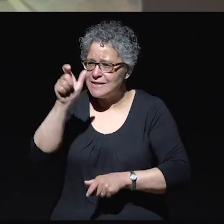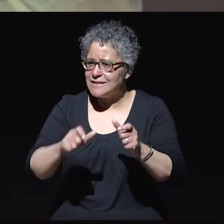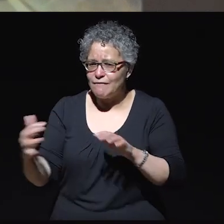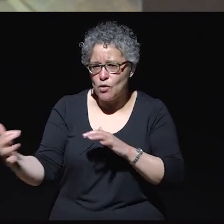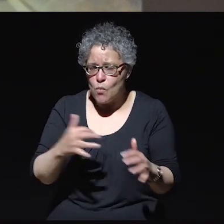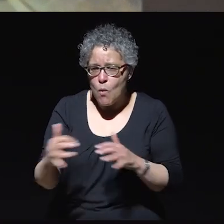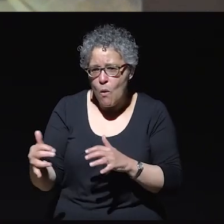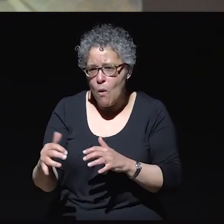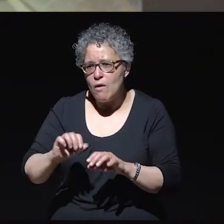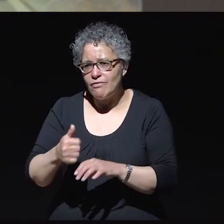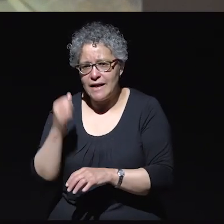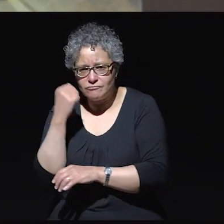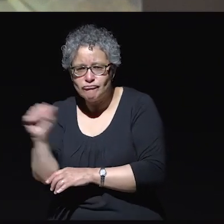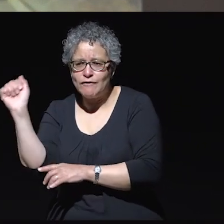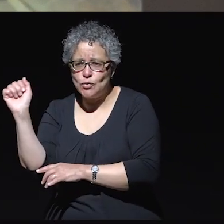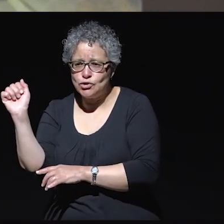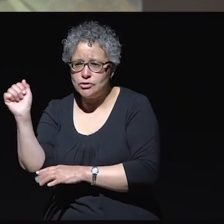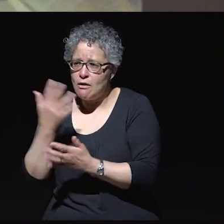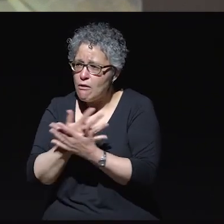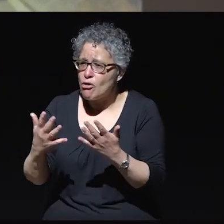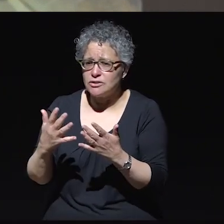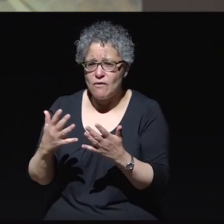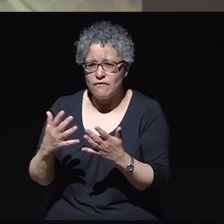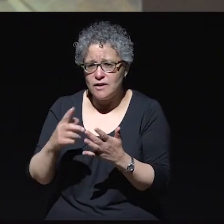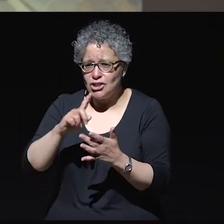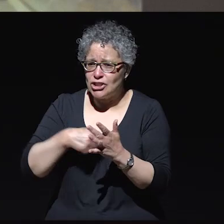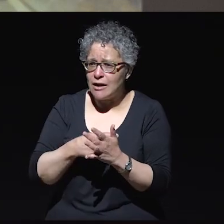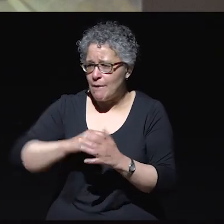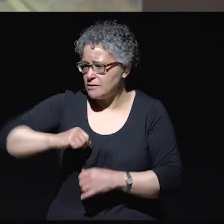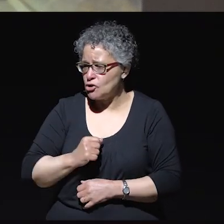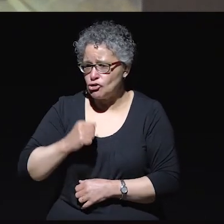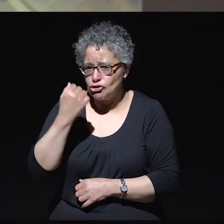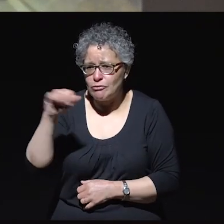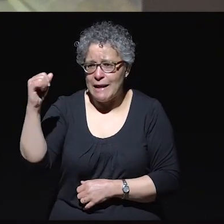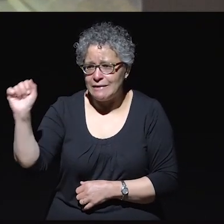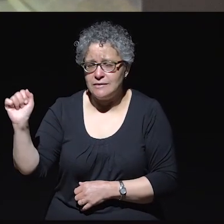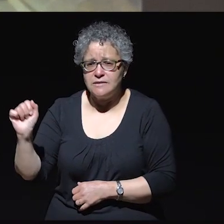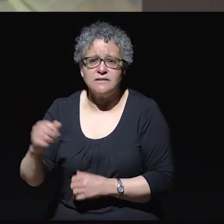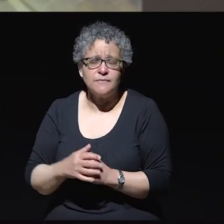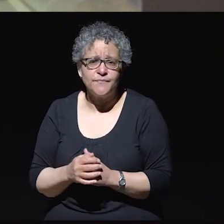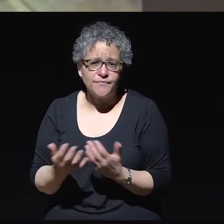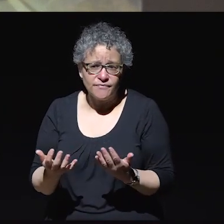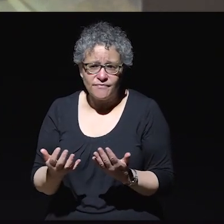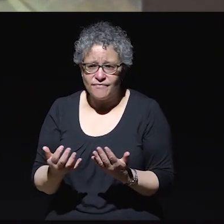And then numerous Jacobite rebellions in the first part of the 18th century. It doesn't actually really firmly resolve itself